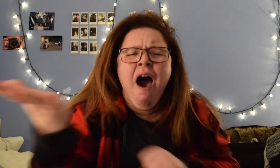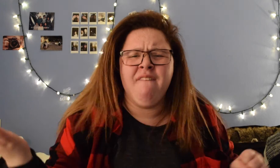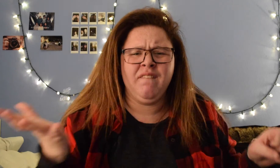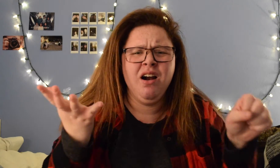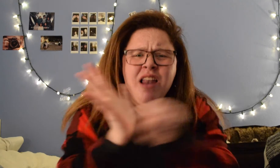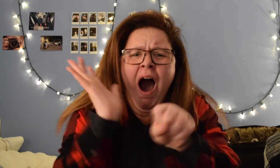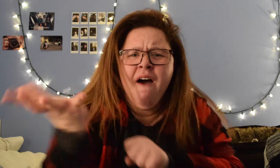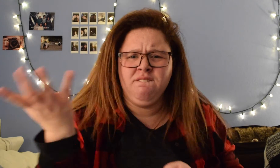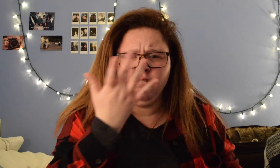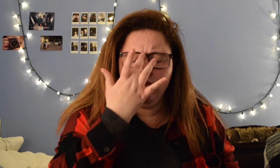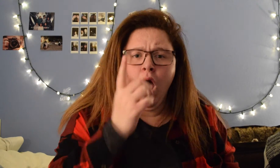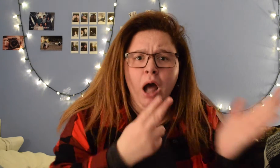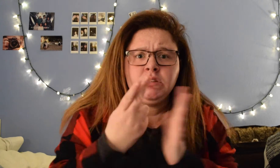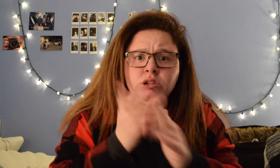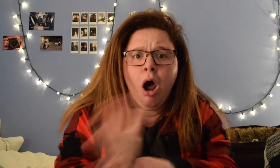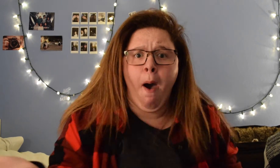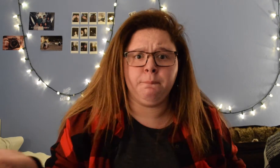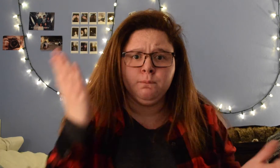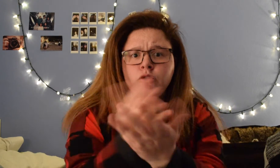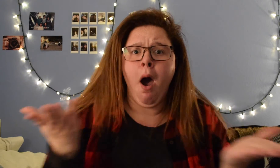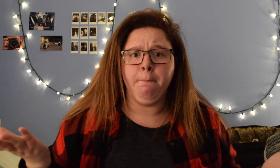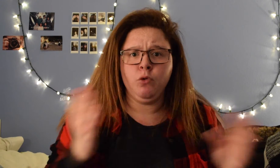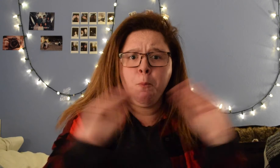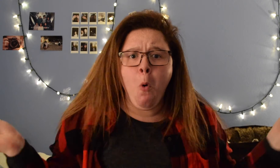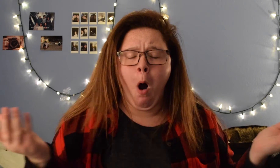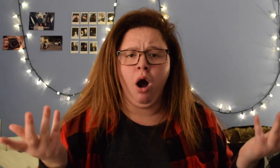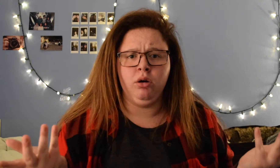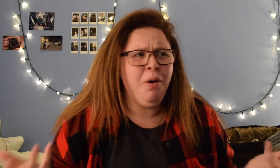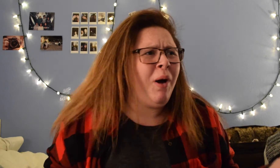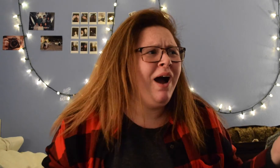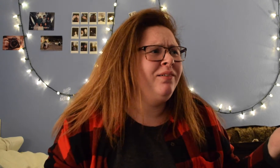Enough! Honestly please stop! No more